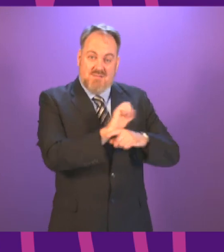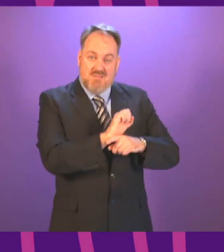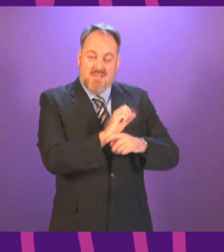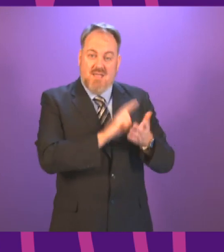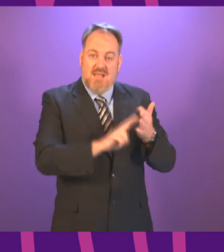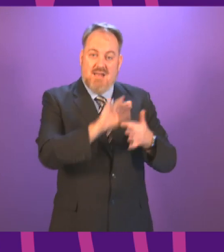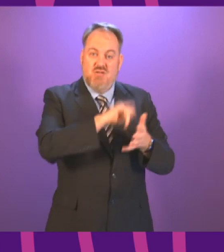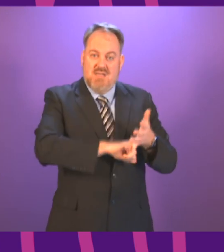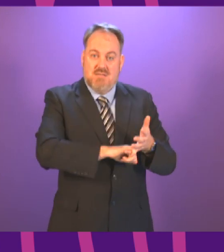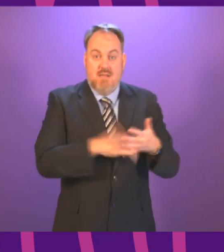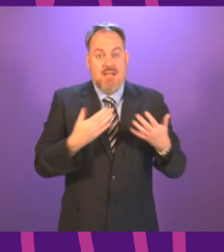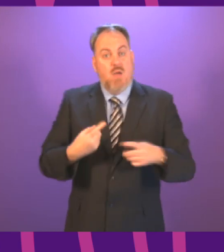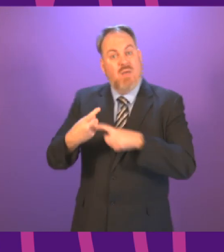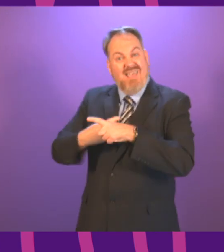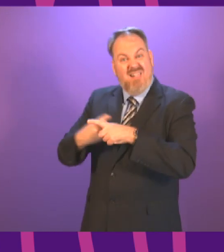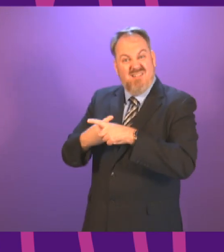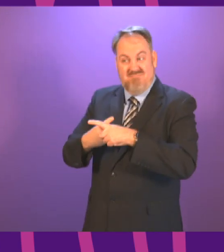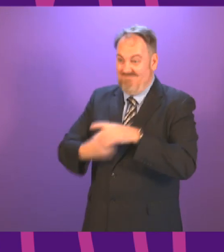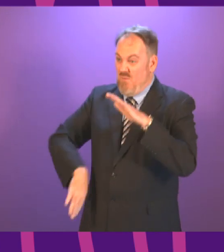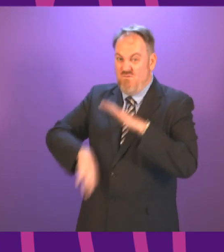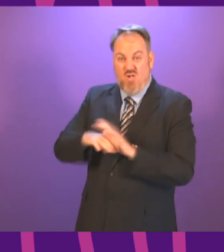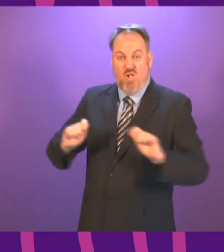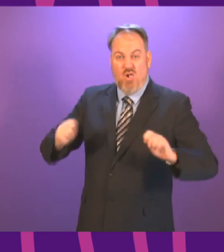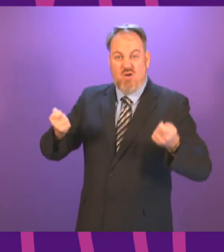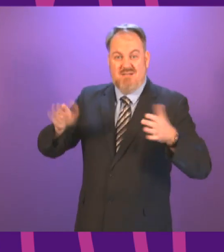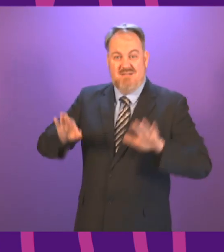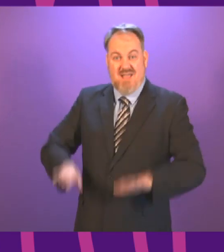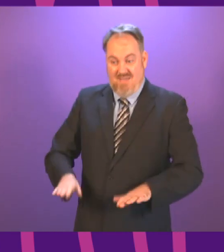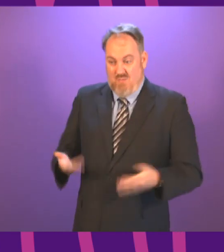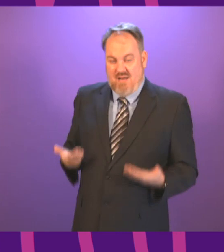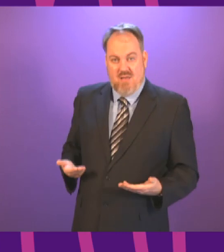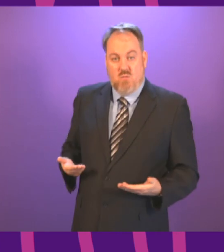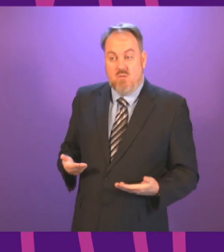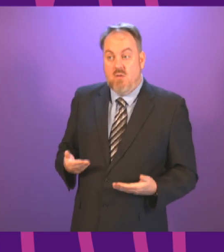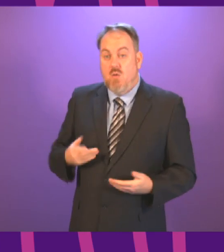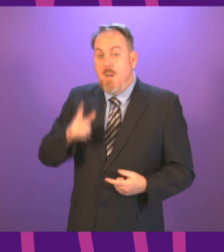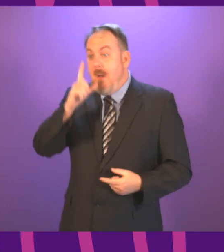Today, England is in full lockdown; I cannot rule out that happening in all or part of